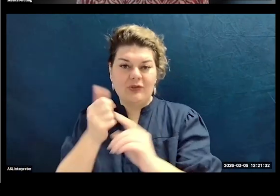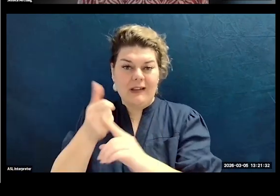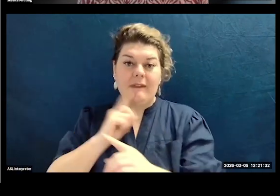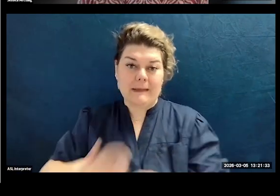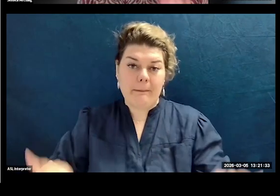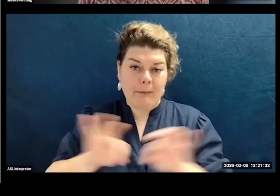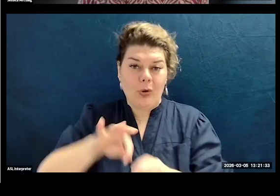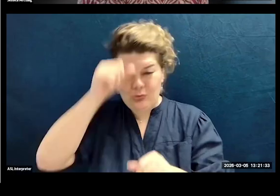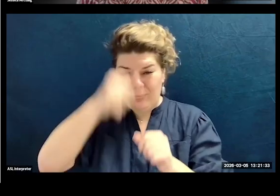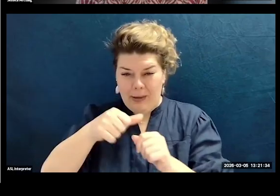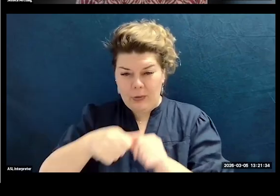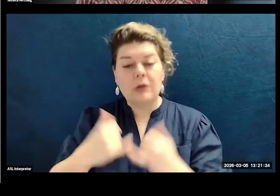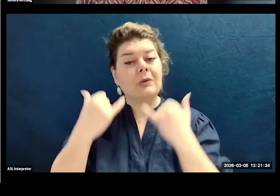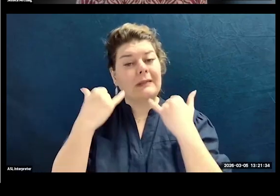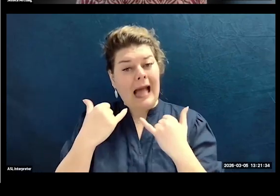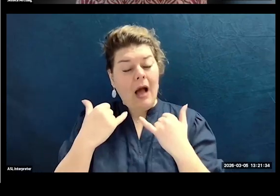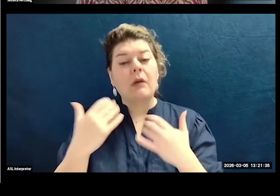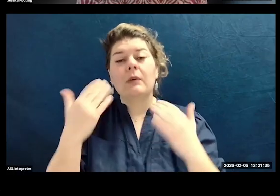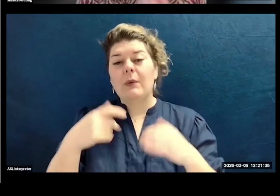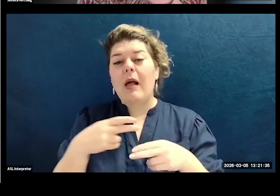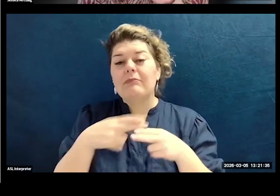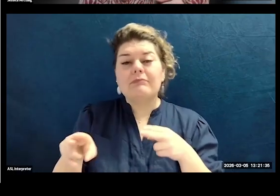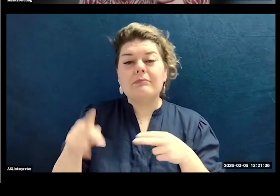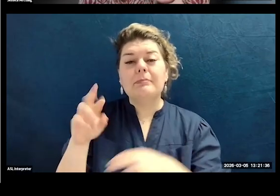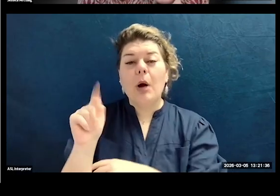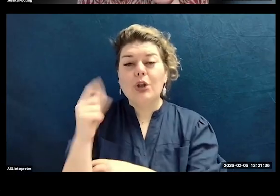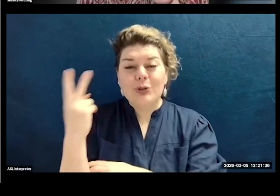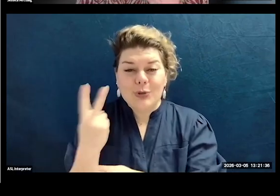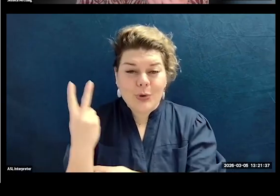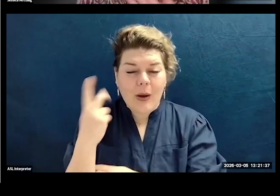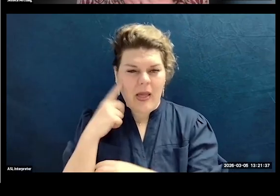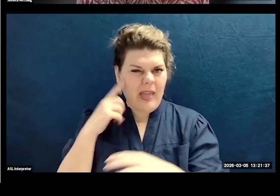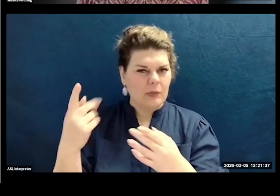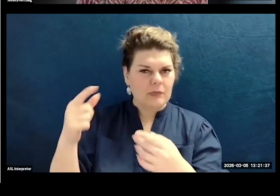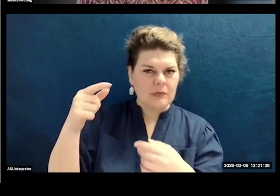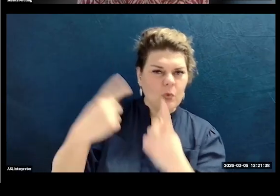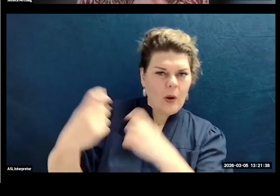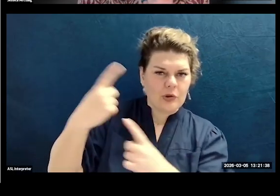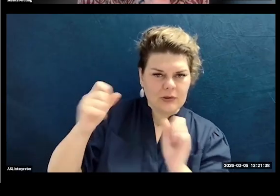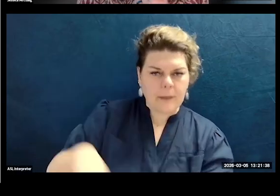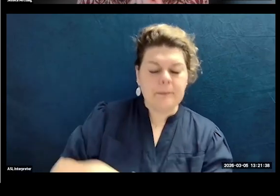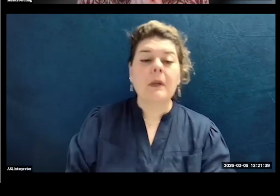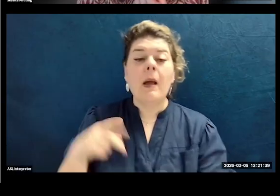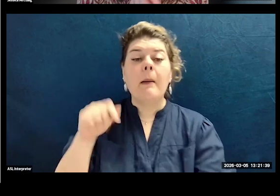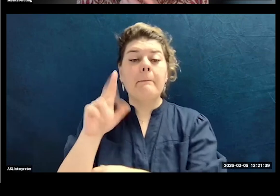So, let's talk about part two, and then we'll open up the floor for questions. So, in part two, we are going to be looking